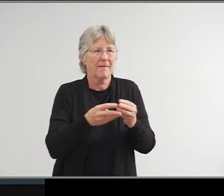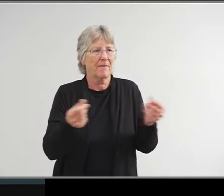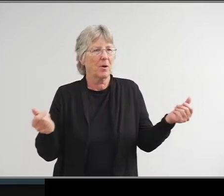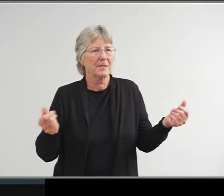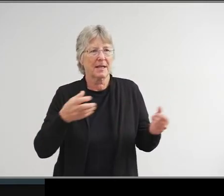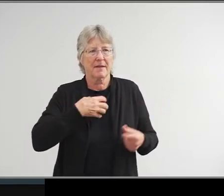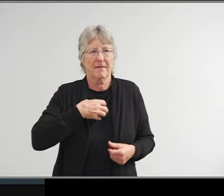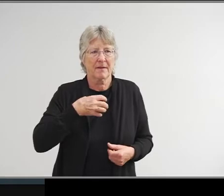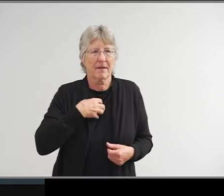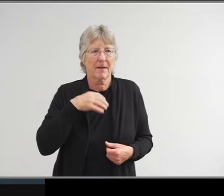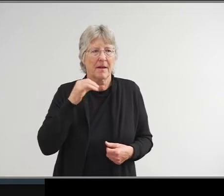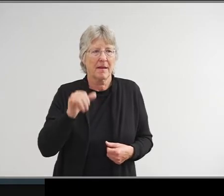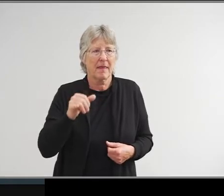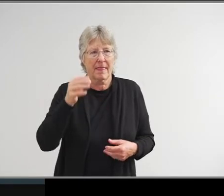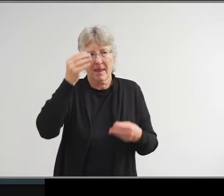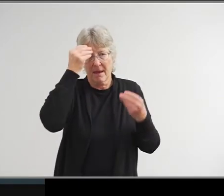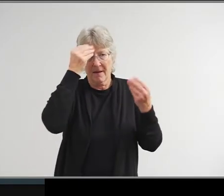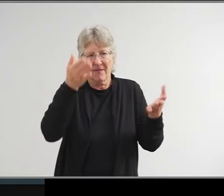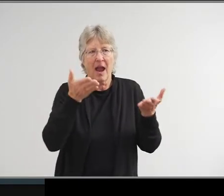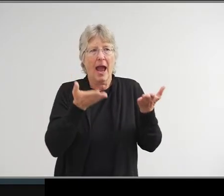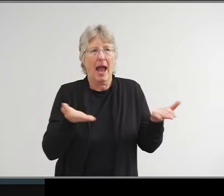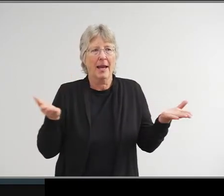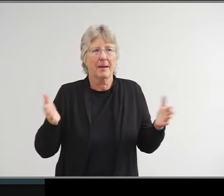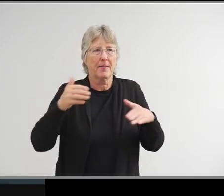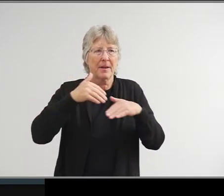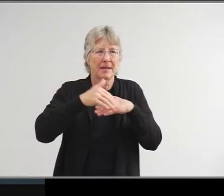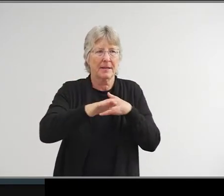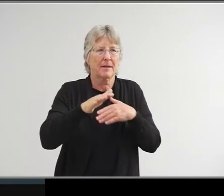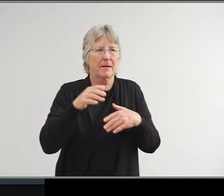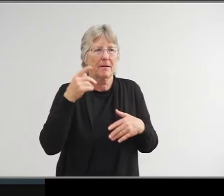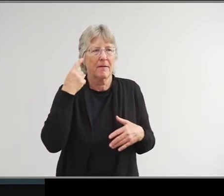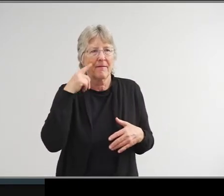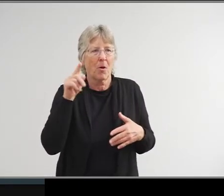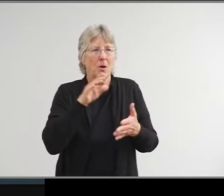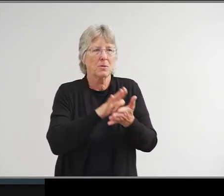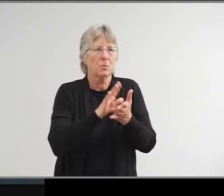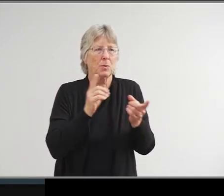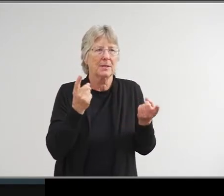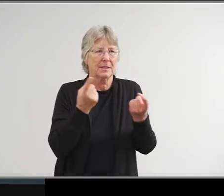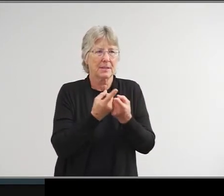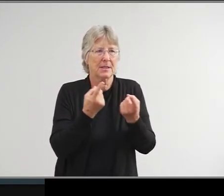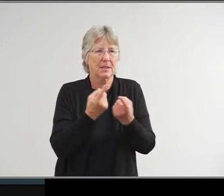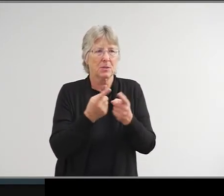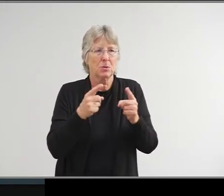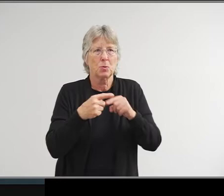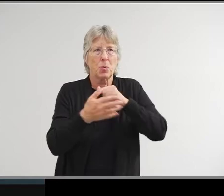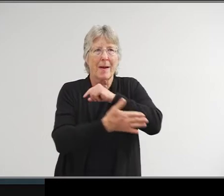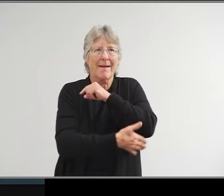And so this is an information item that we will be submitting this on behalf of the school district to the County office.